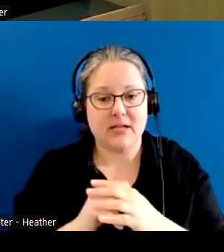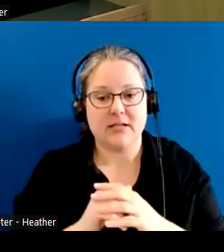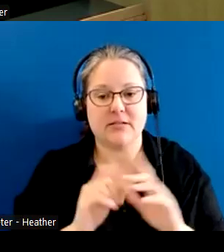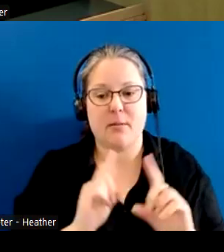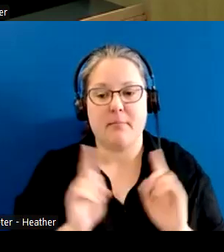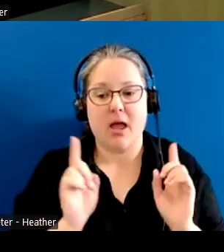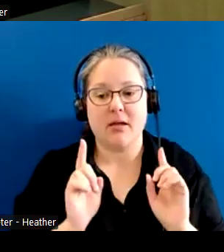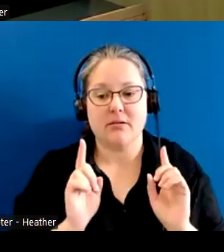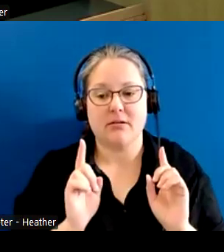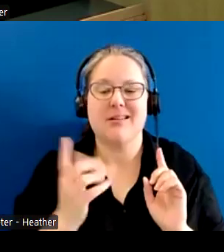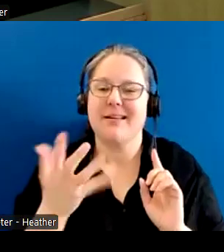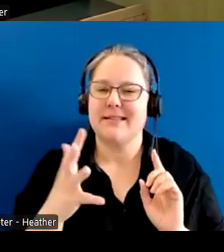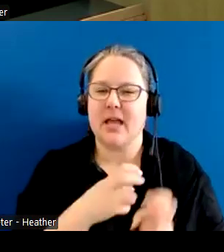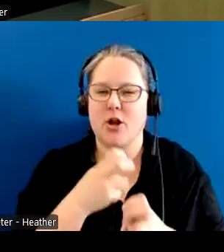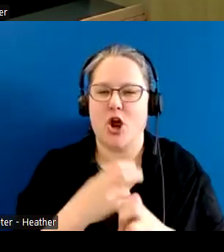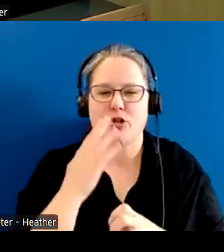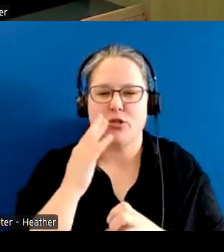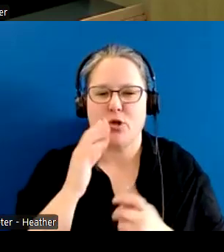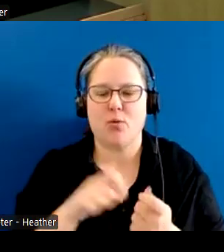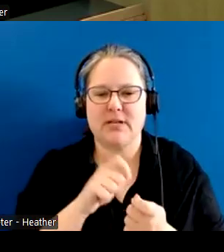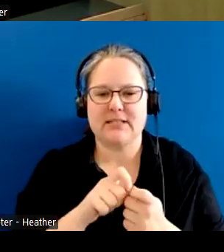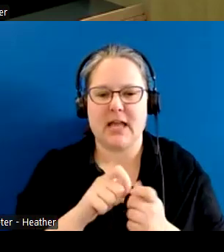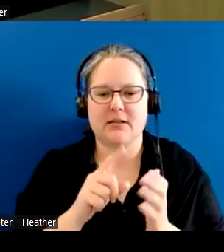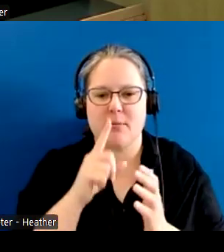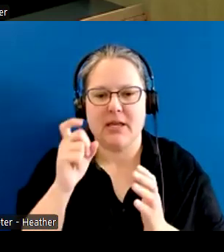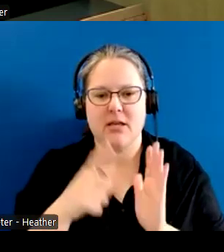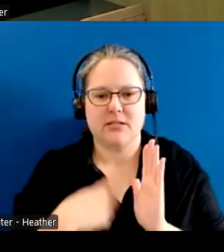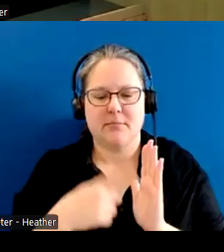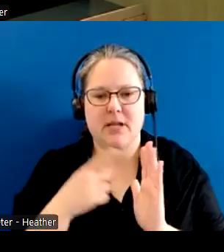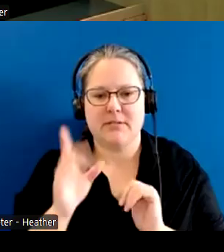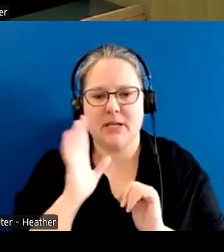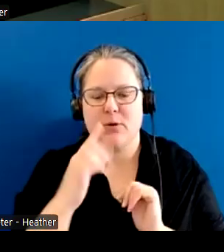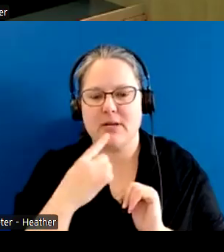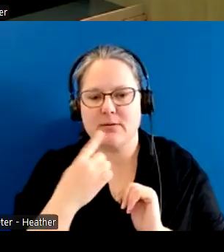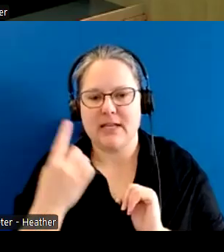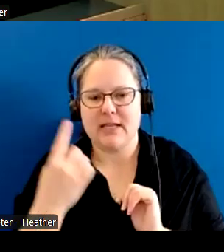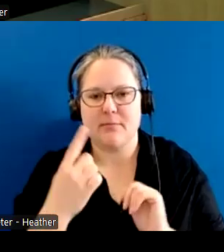but um it's kind of hard to know exactly because sometimes he says something like there's no band